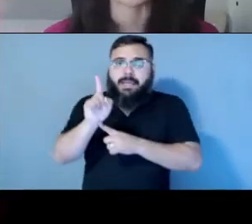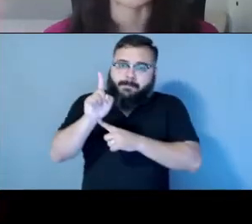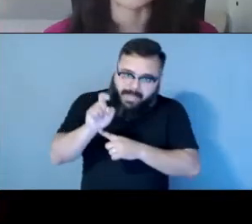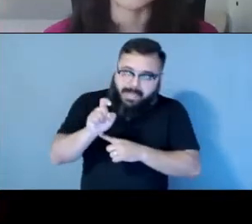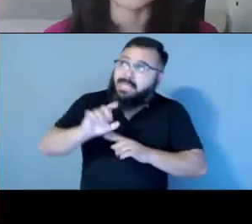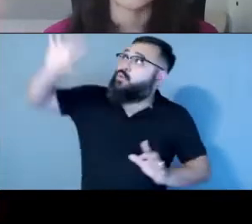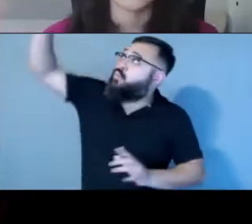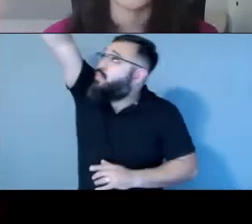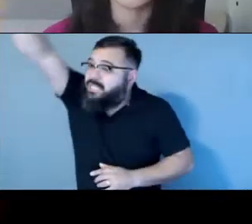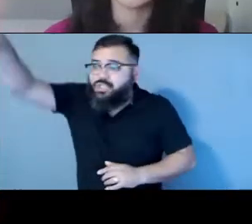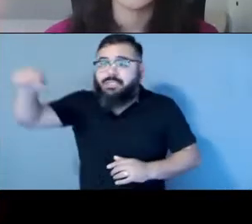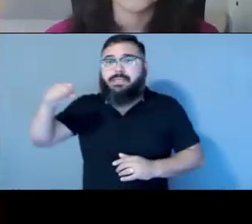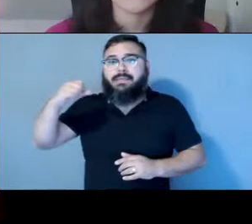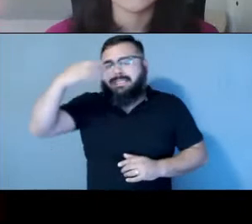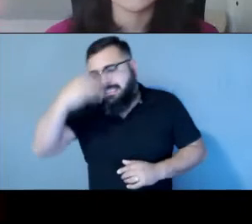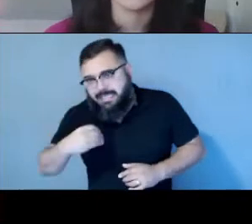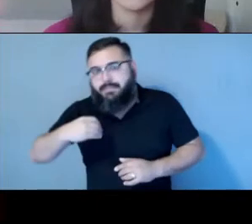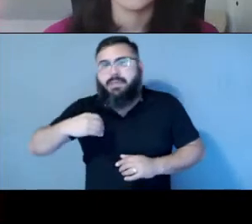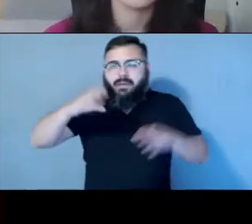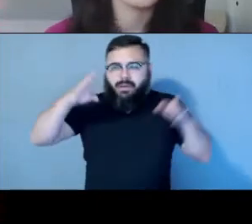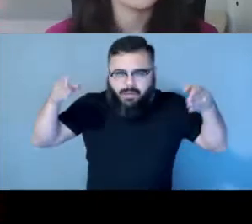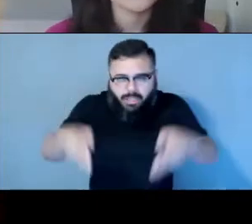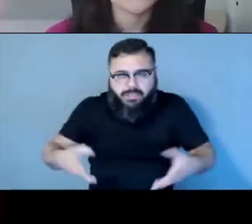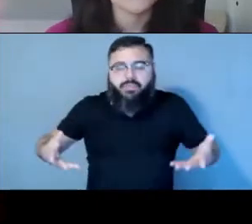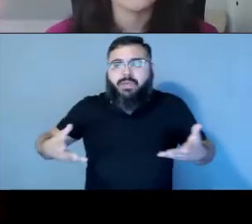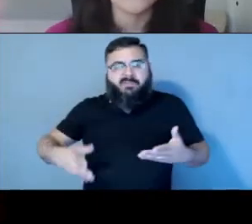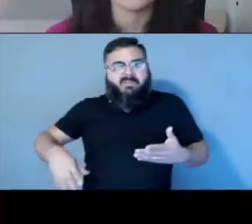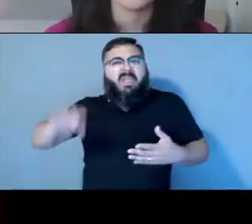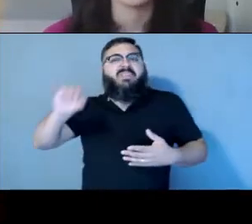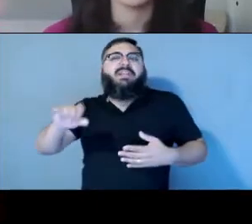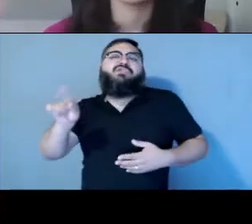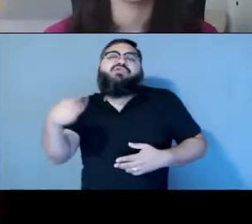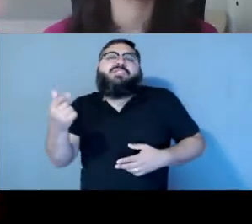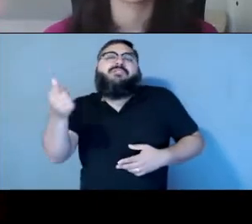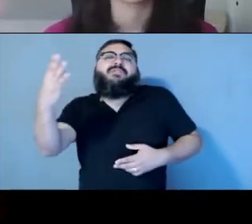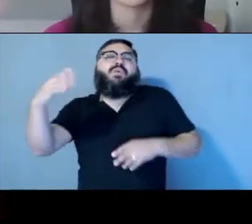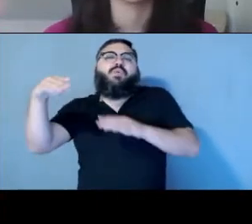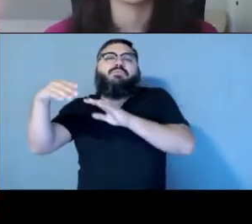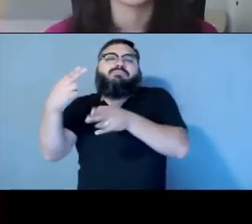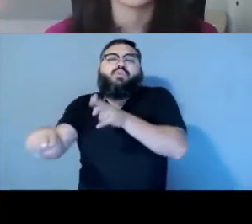sleeping, concentrating, those are just a few of them, but those are the types of things